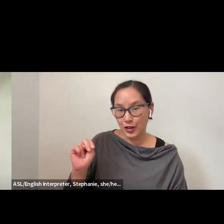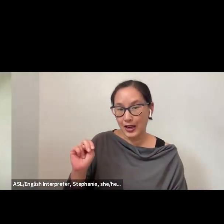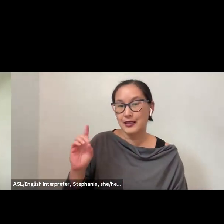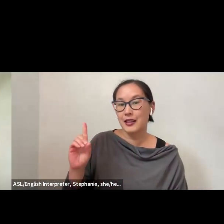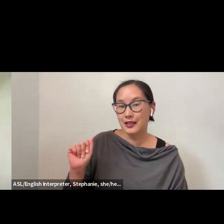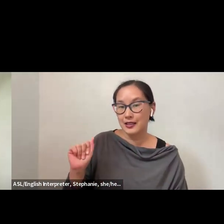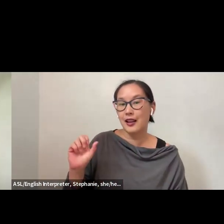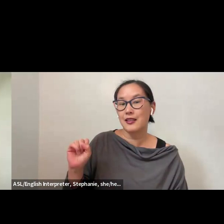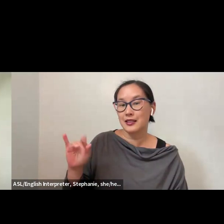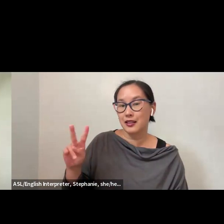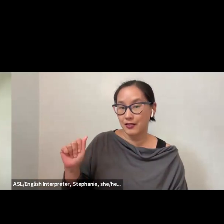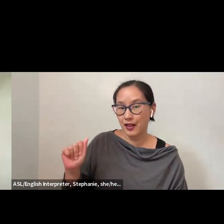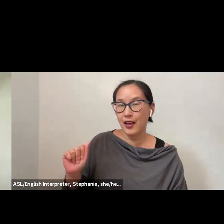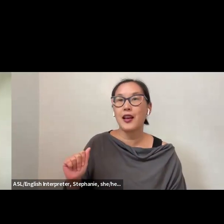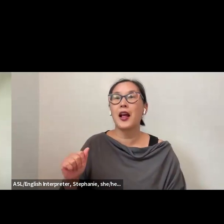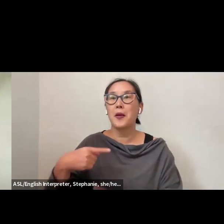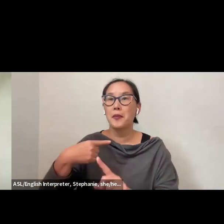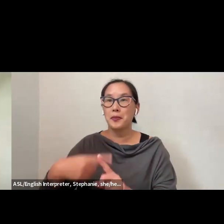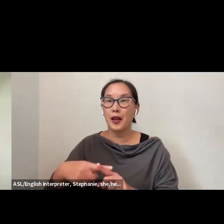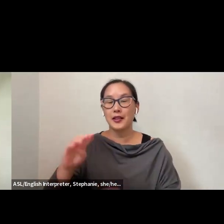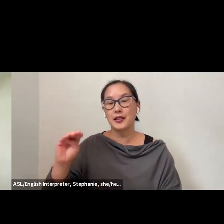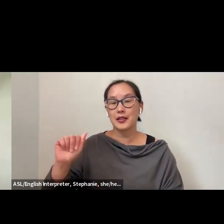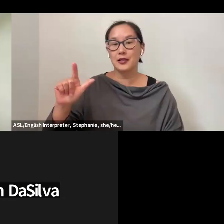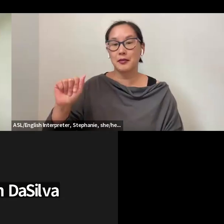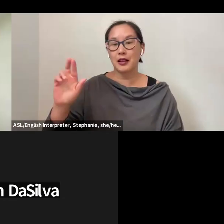and Malak AlSayyad to come on camera.